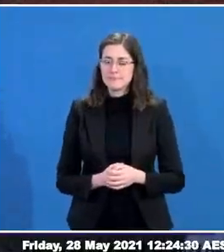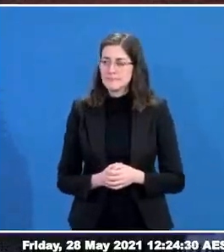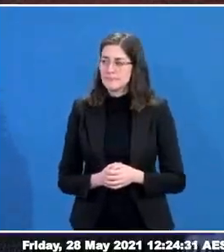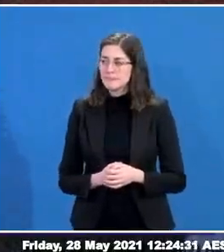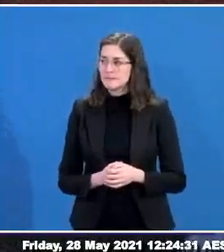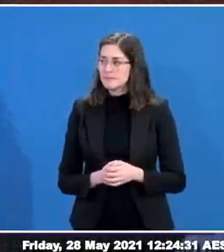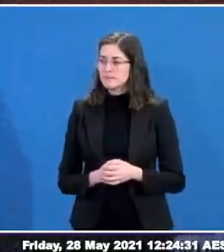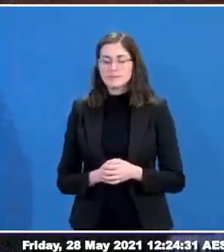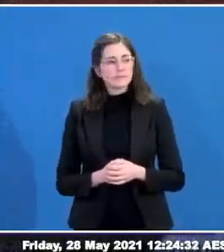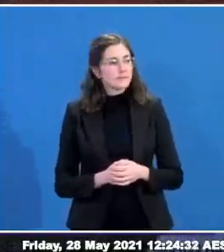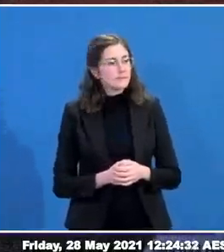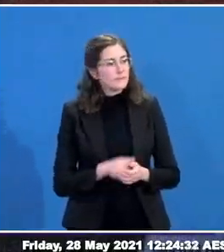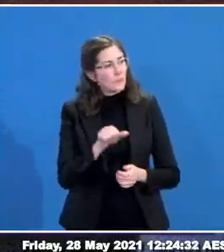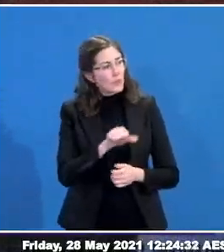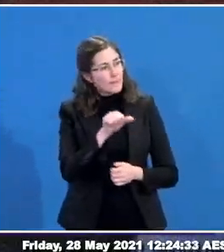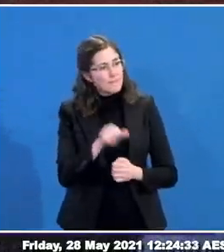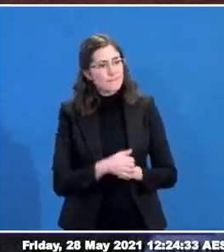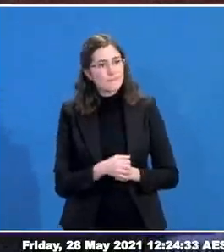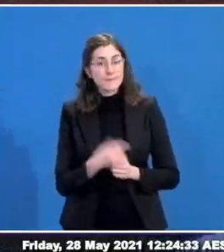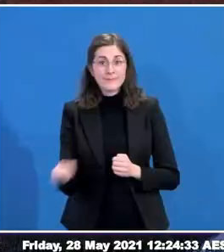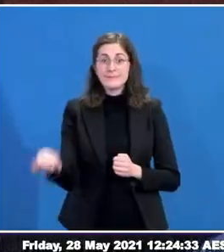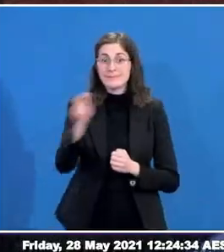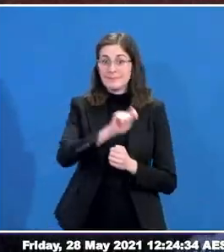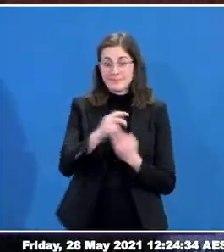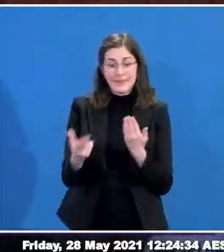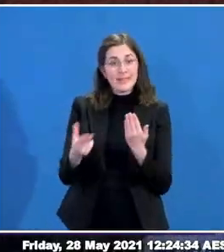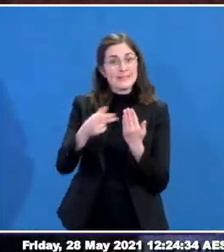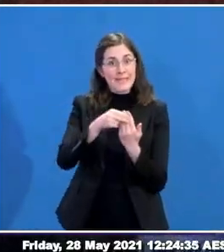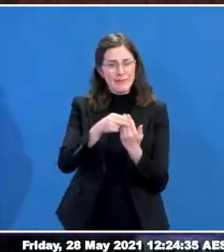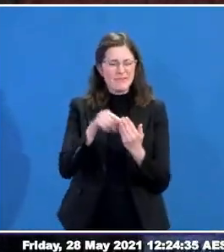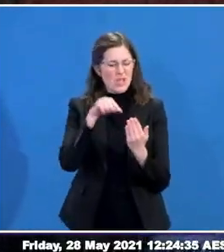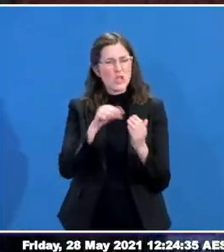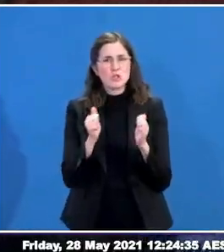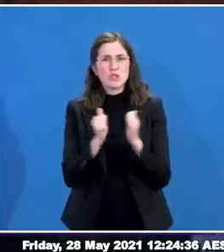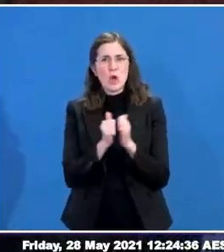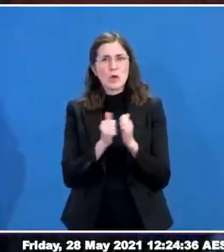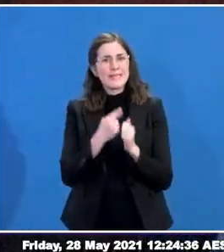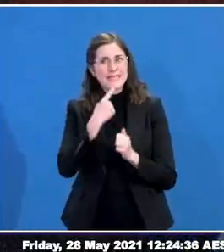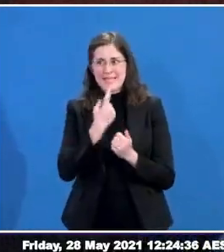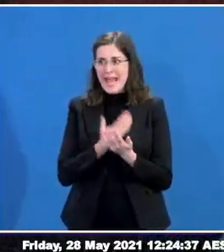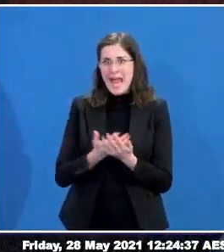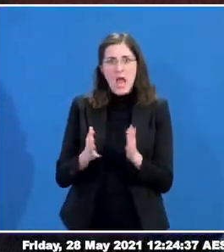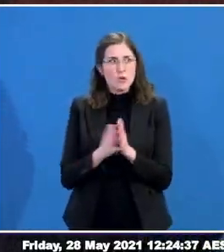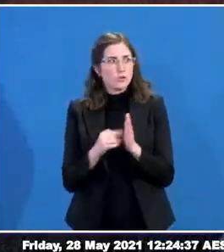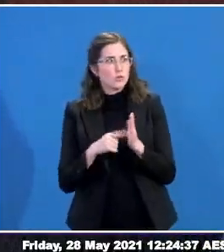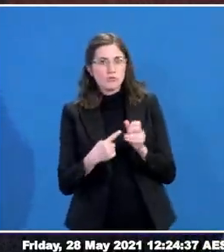The next tab is a document entitled: Procedure, responding to abuse, assault or neglect of Sunnyfield clients.